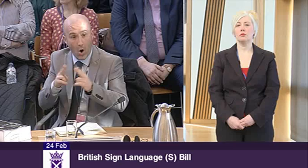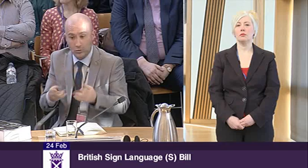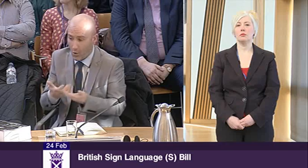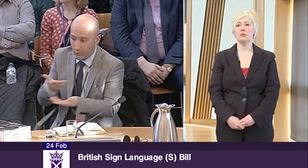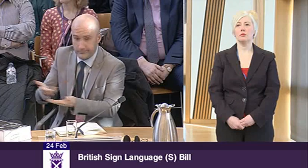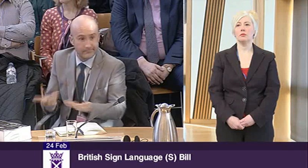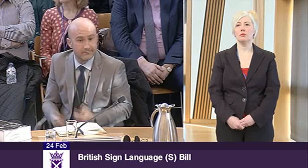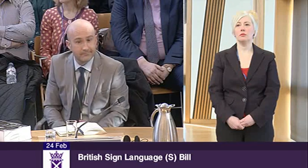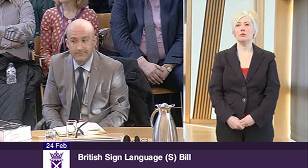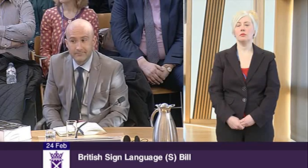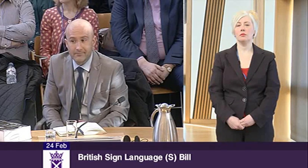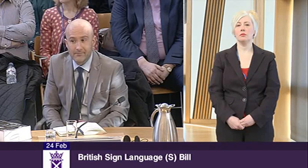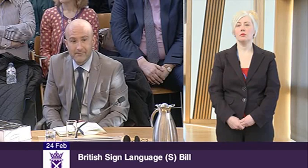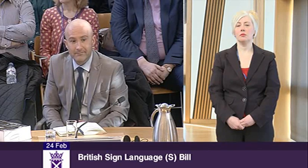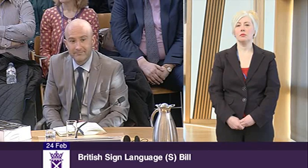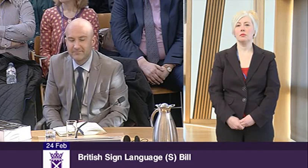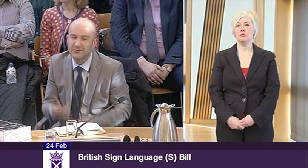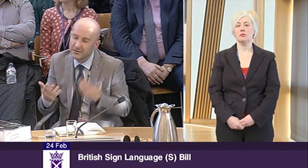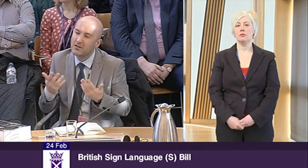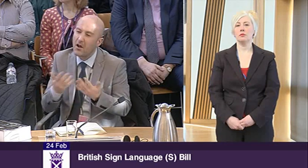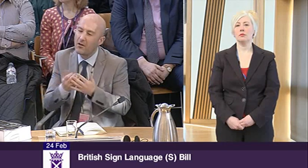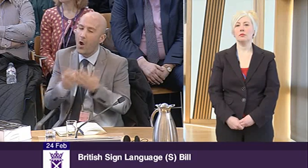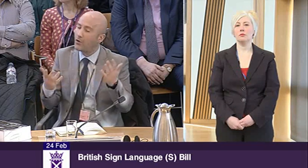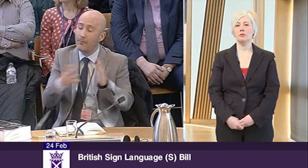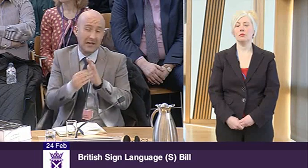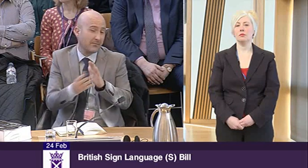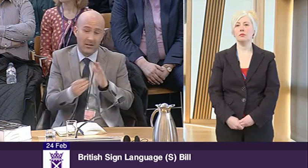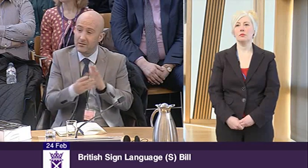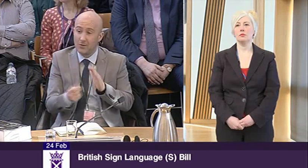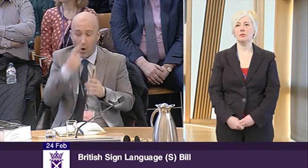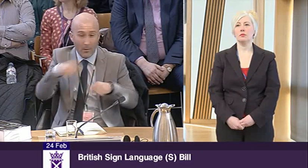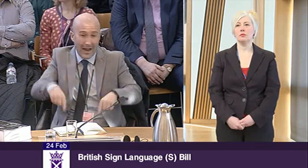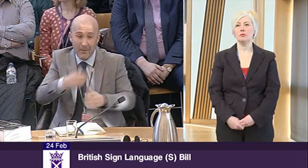cover that. What do I do when I want to buy a house?